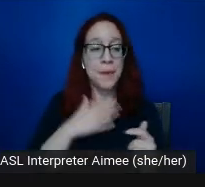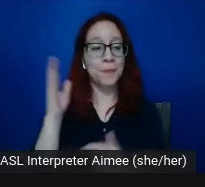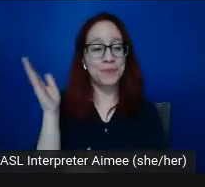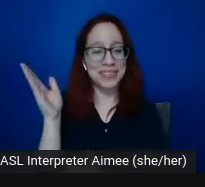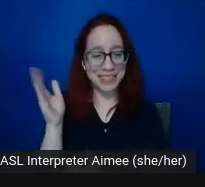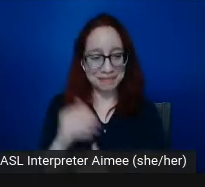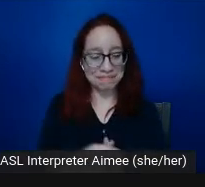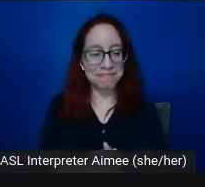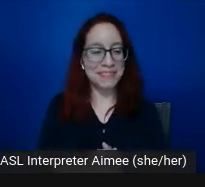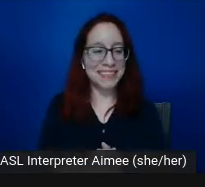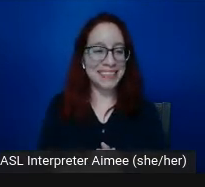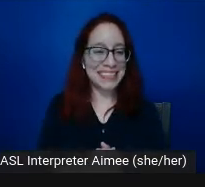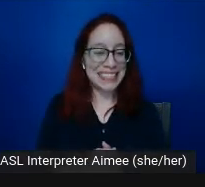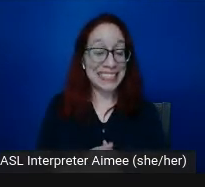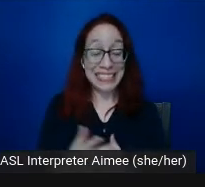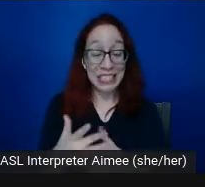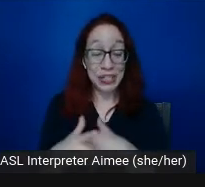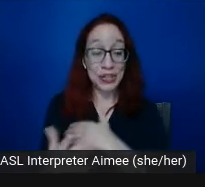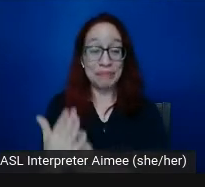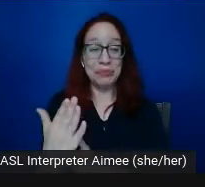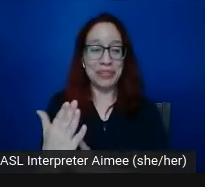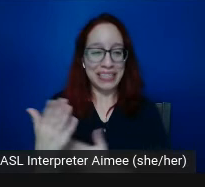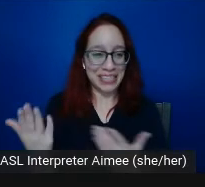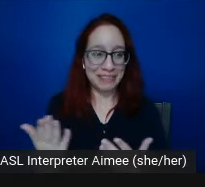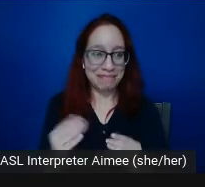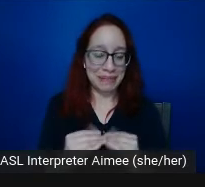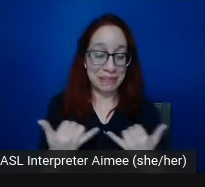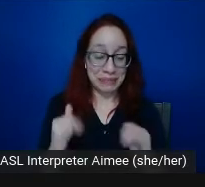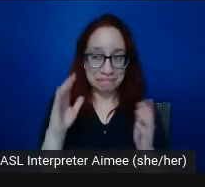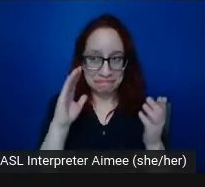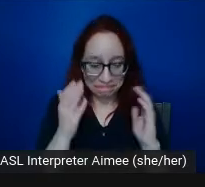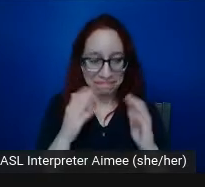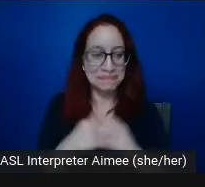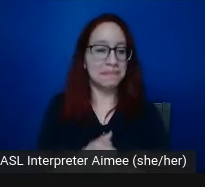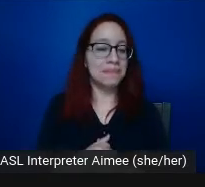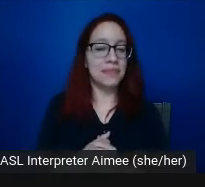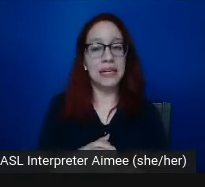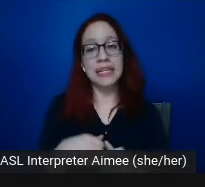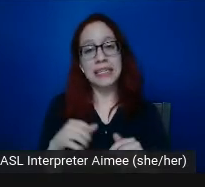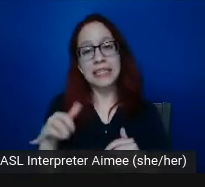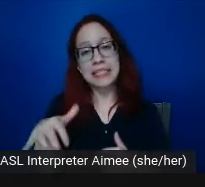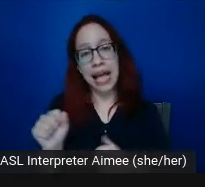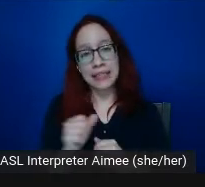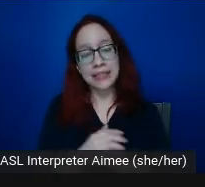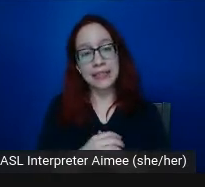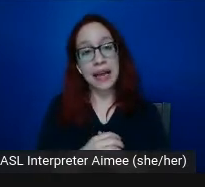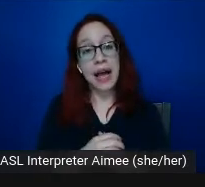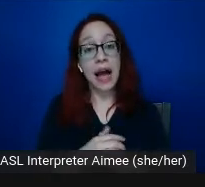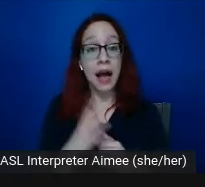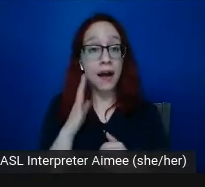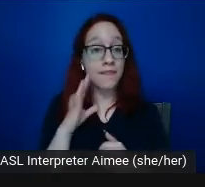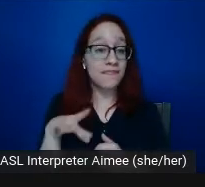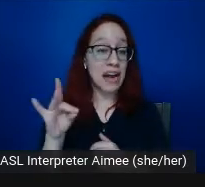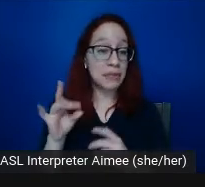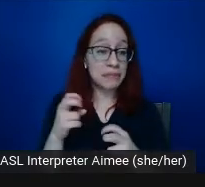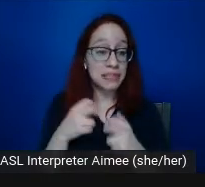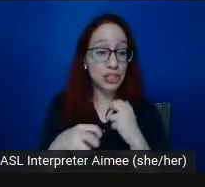It's a bit early in the morning here, half asleep still. Sorry. Yes, now, I have found some issues, and I started doing the testing